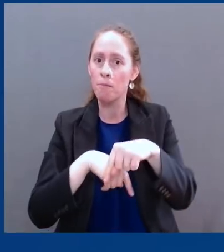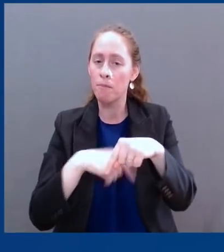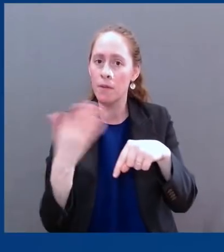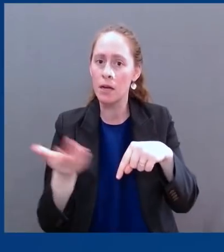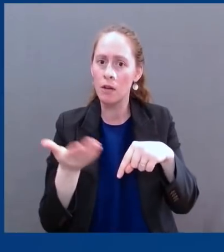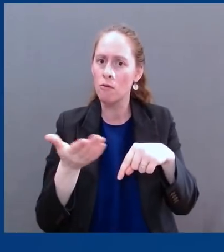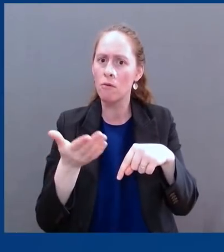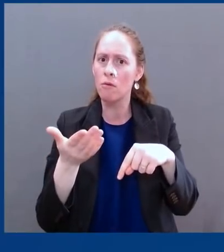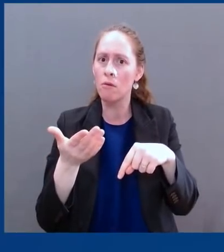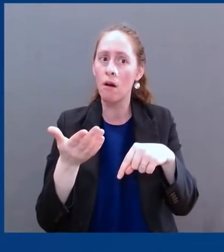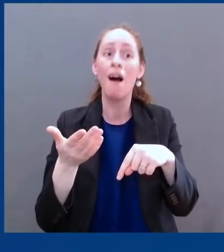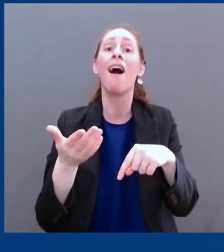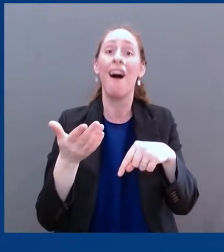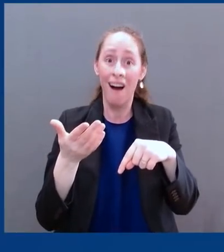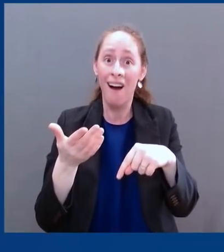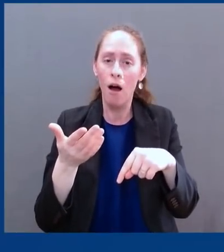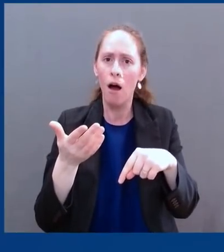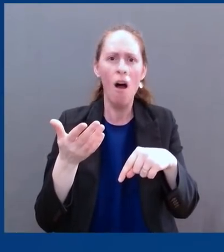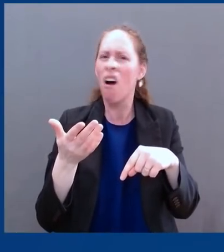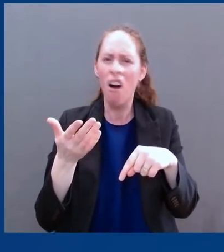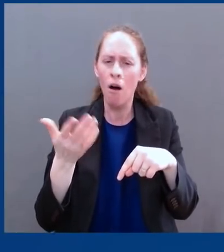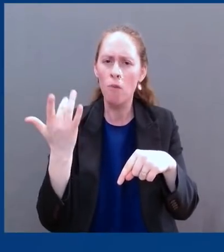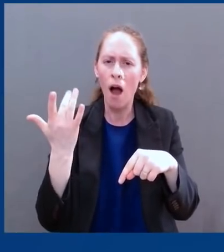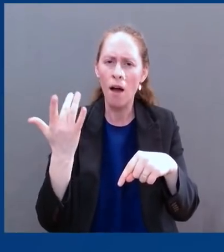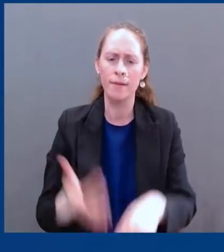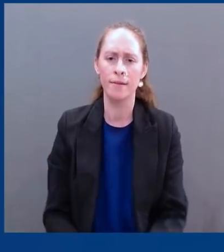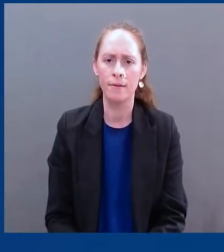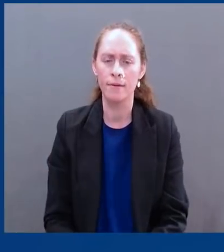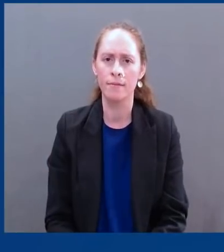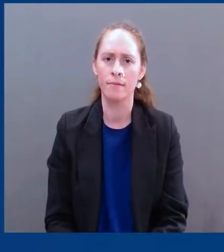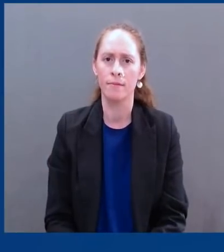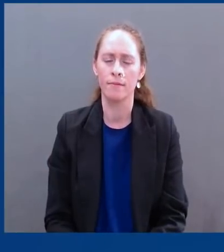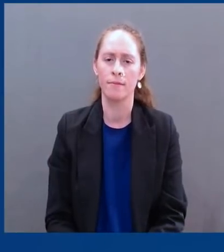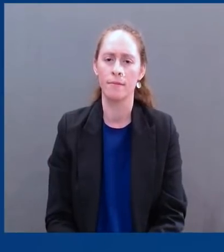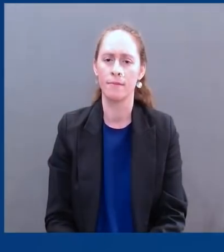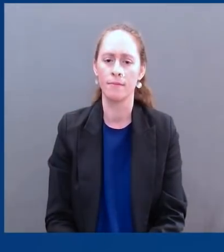about the possibility in my brief introduction about the possibility of a fourth dose,